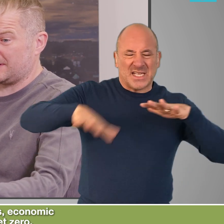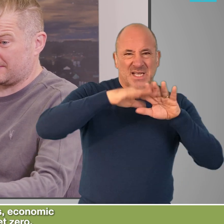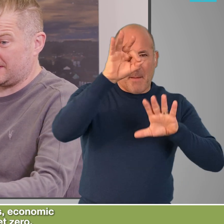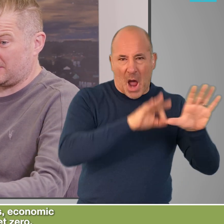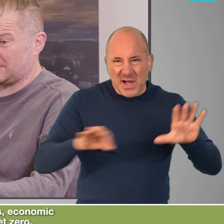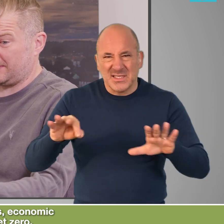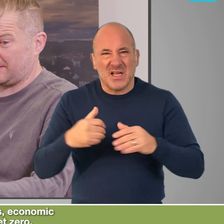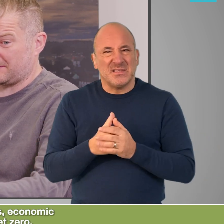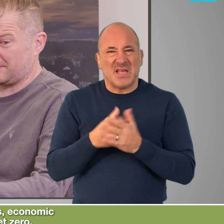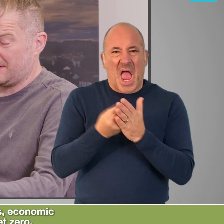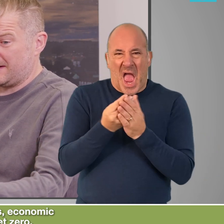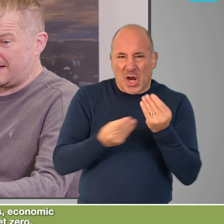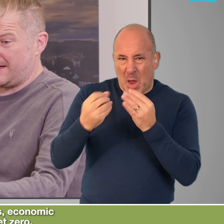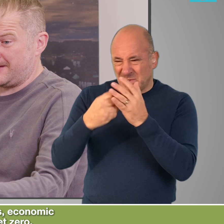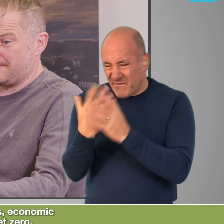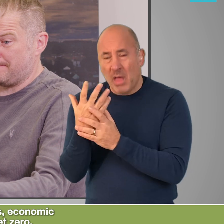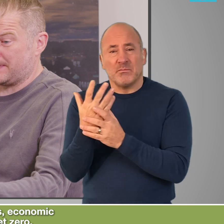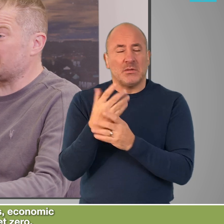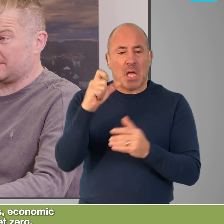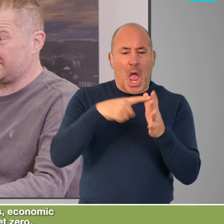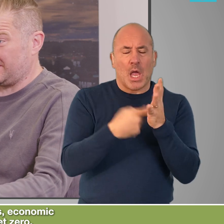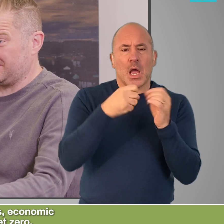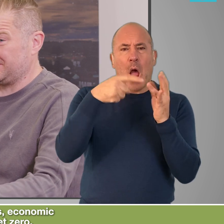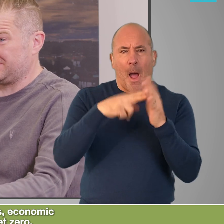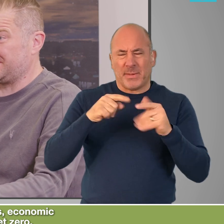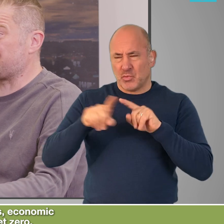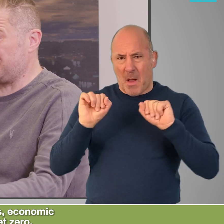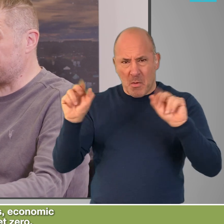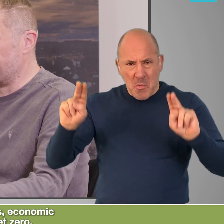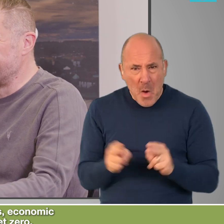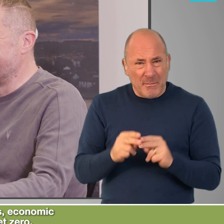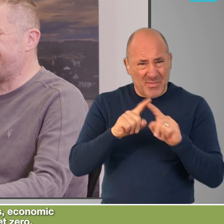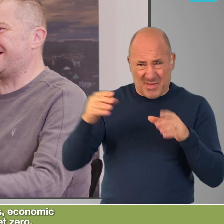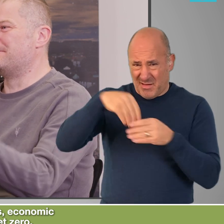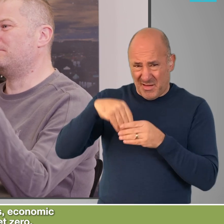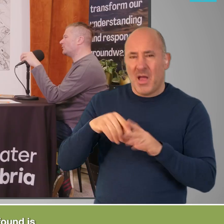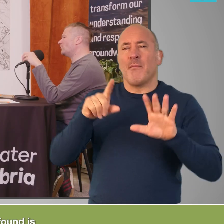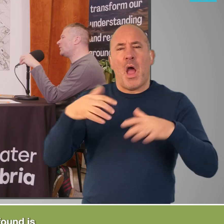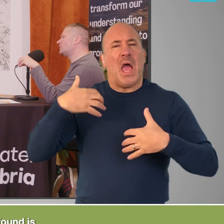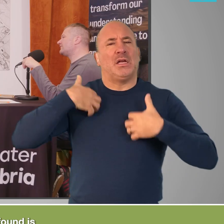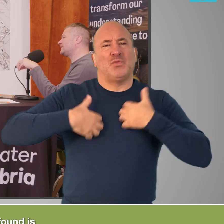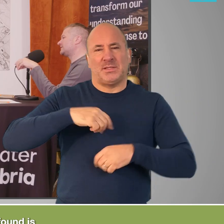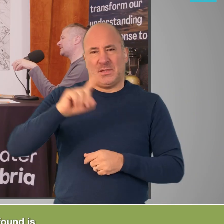landscape architects, economic development, net zero. But what we've found is